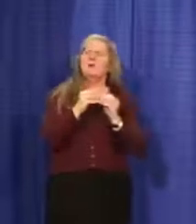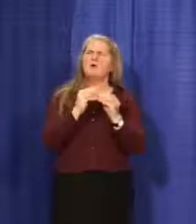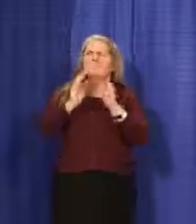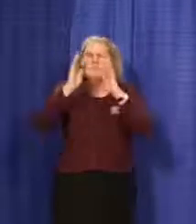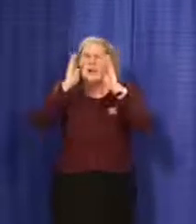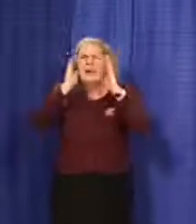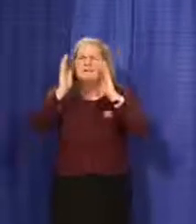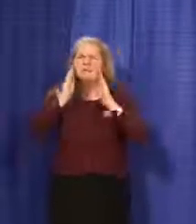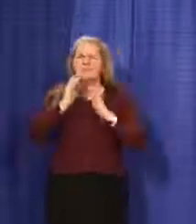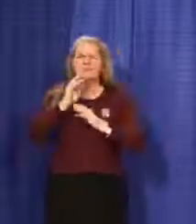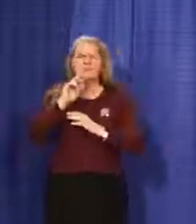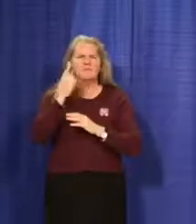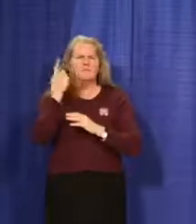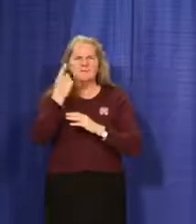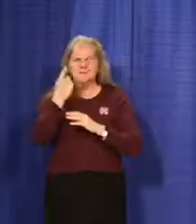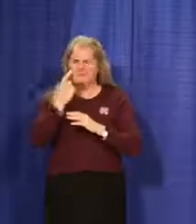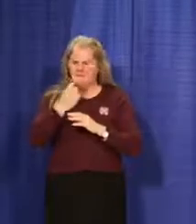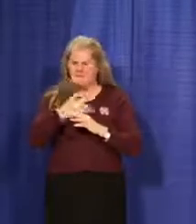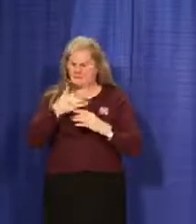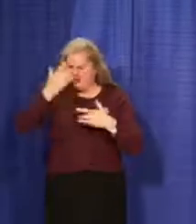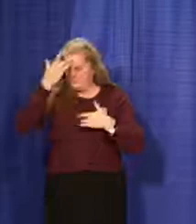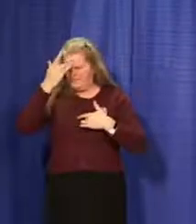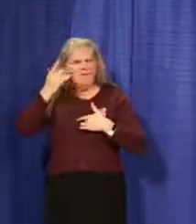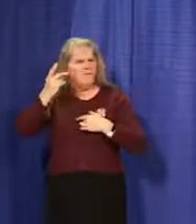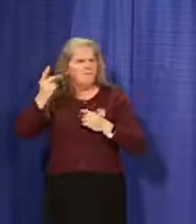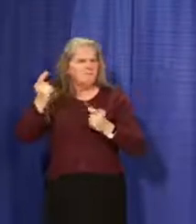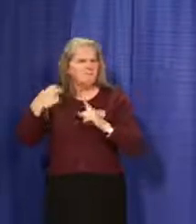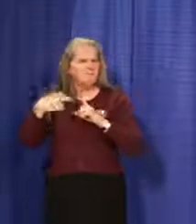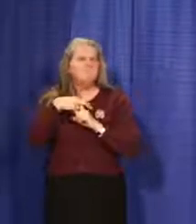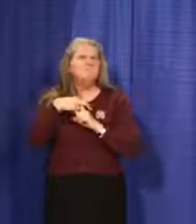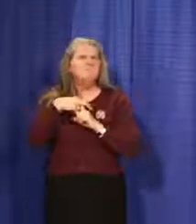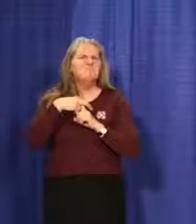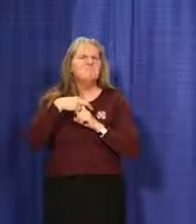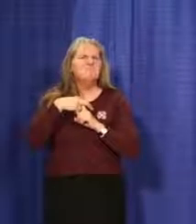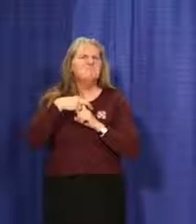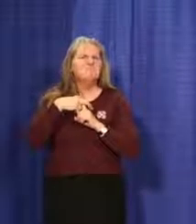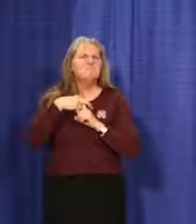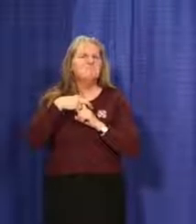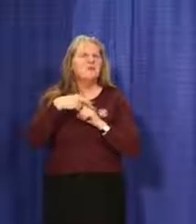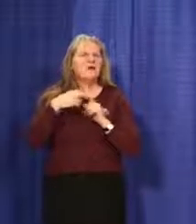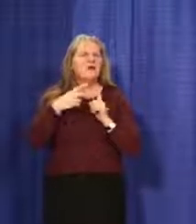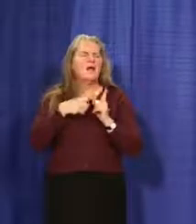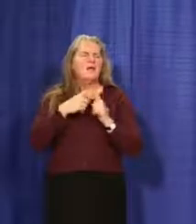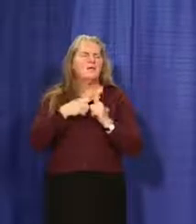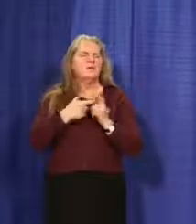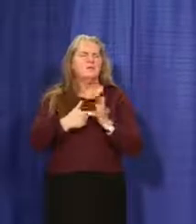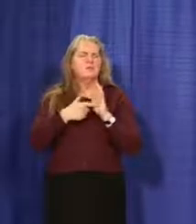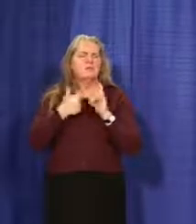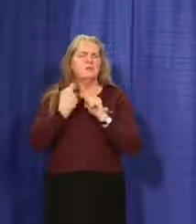attention. The extra attention to that first symptom onset, and make sure that you do what is